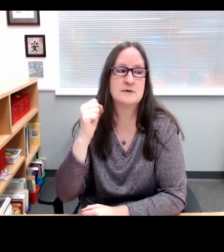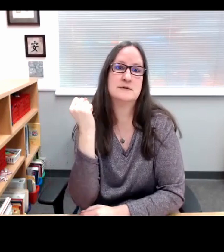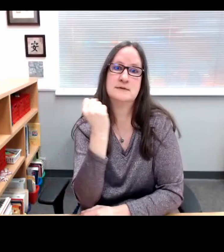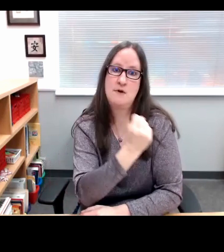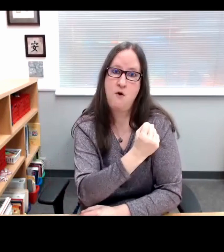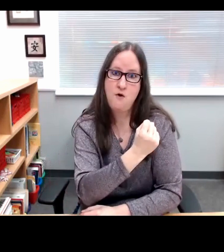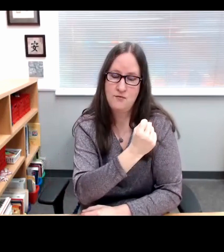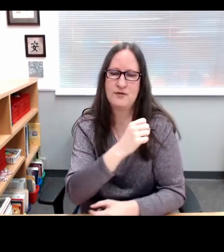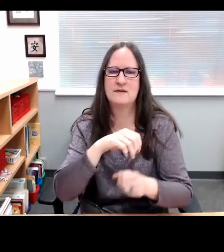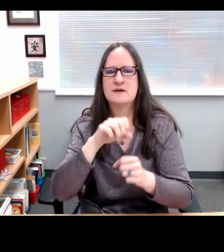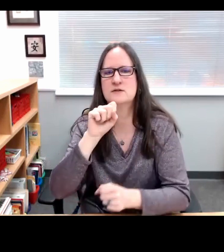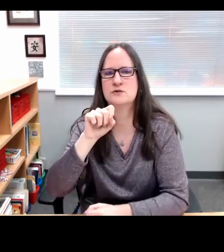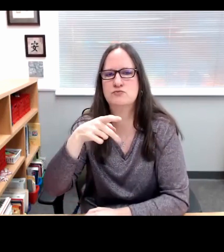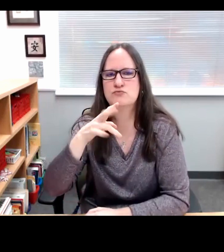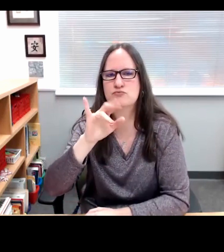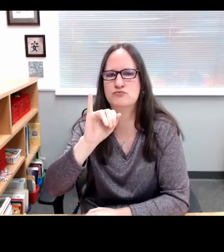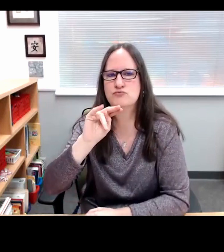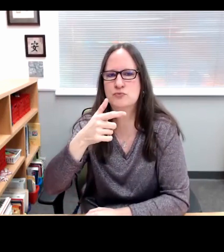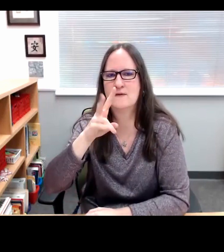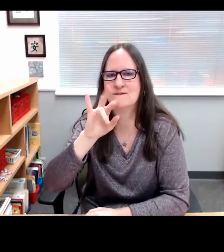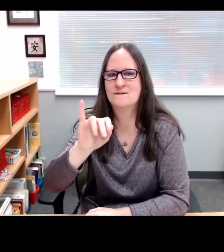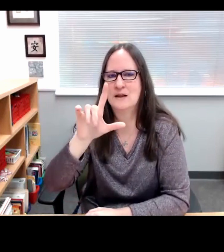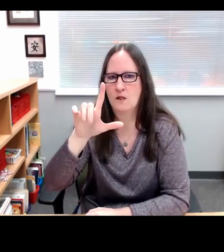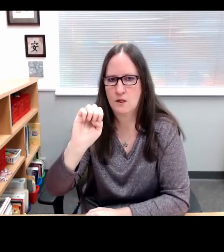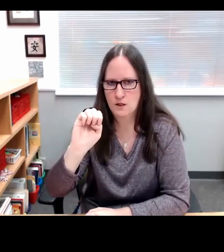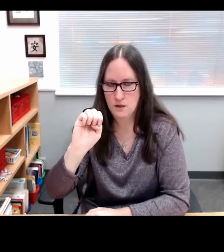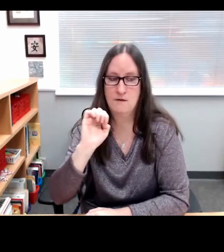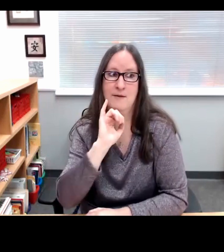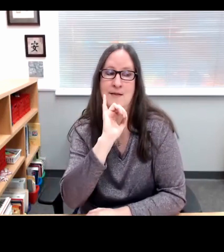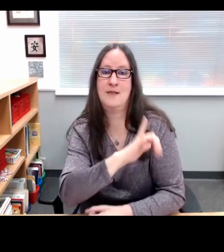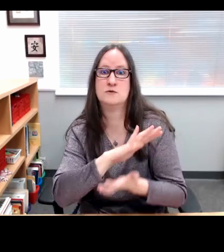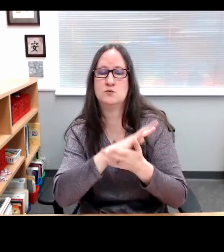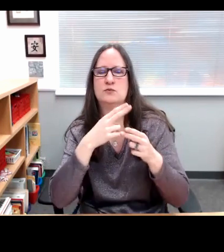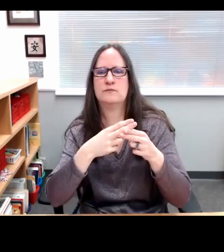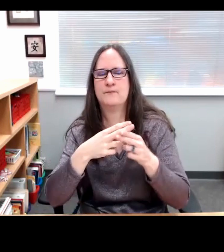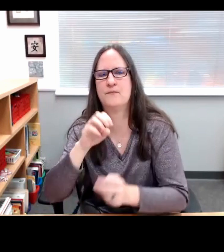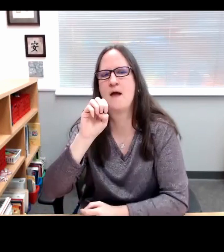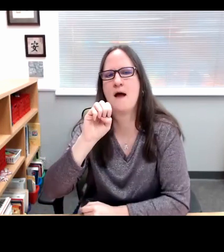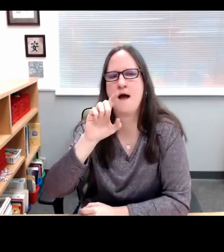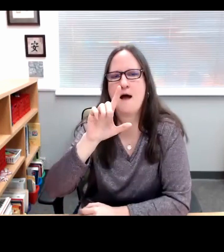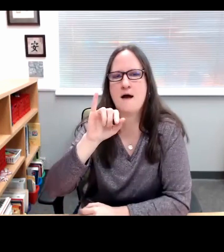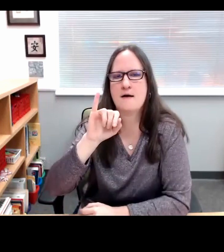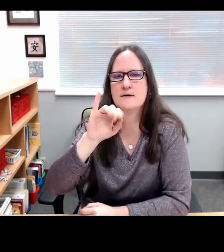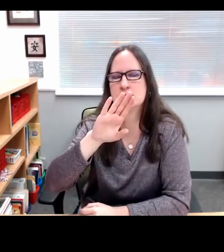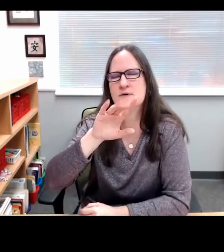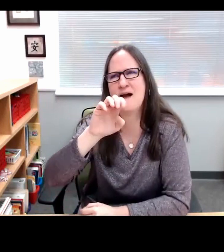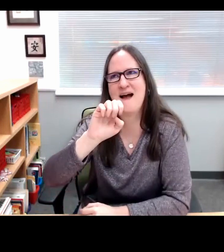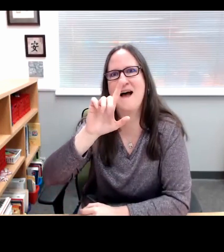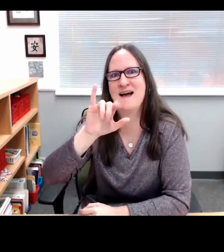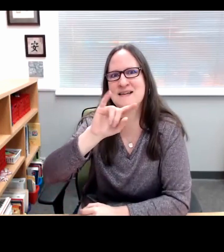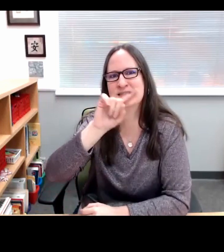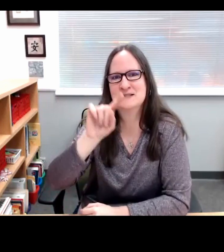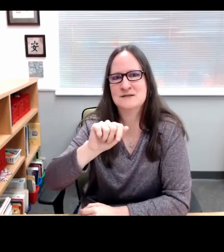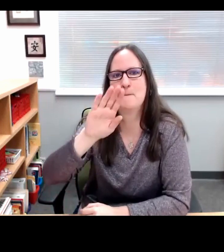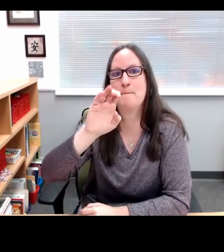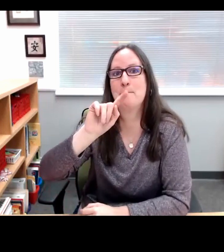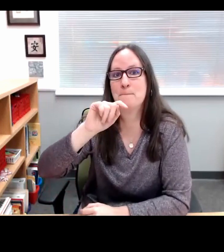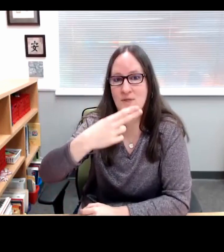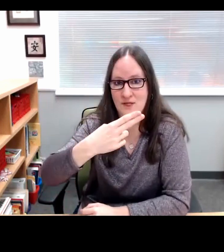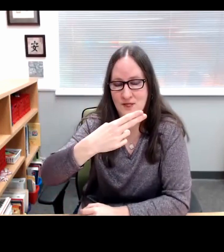So it's JMS and that's south. And then in Springville, that's a school called